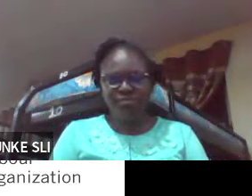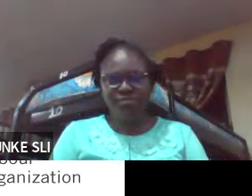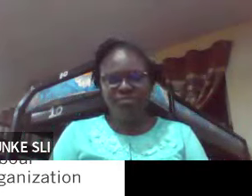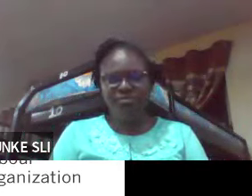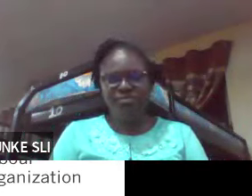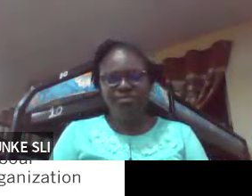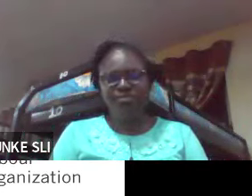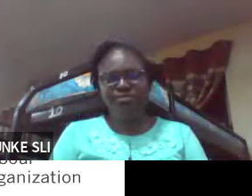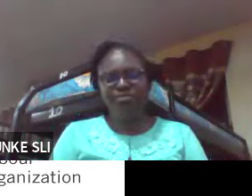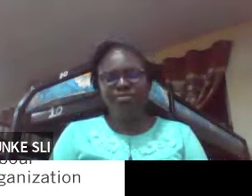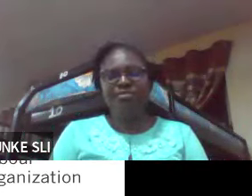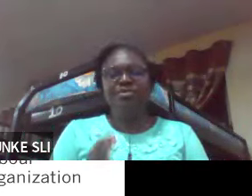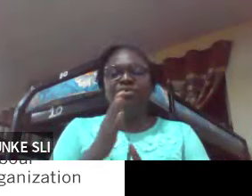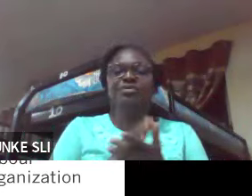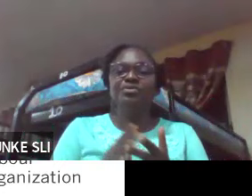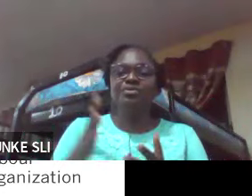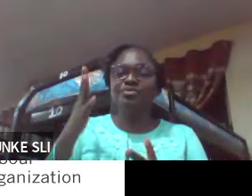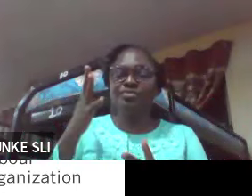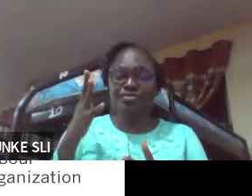Dotun Akinseinde: 4 to 5 years has produced.